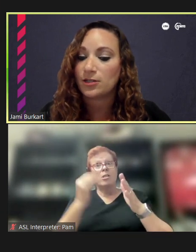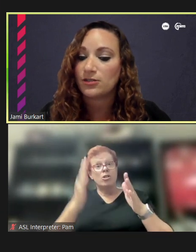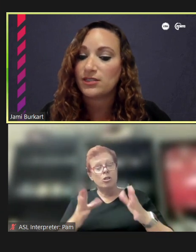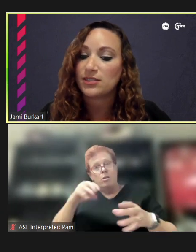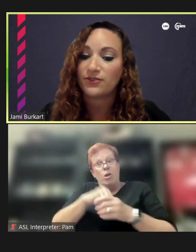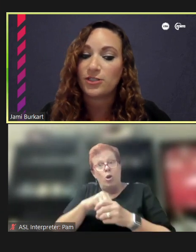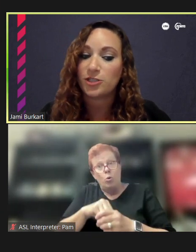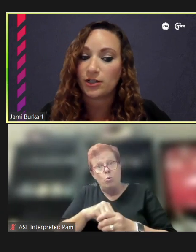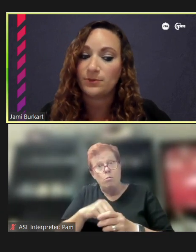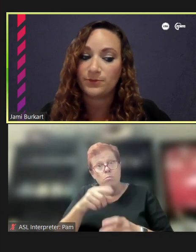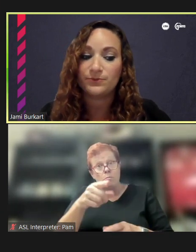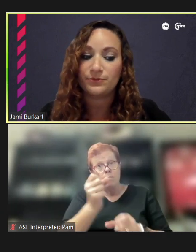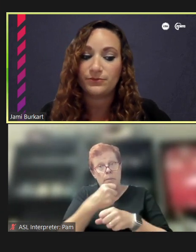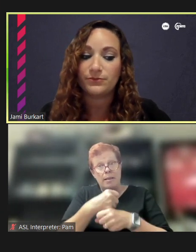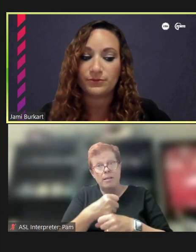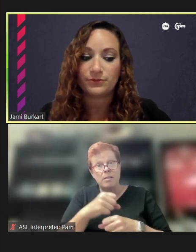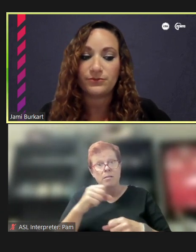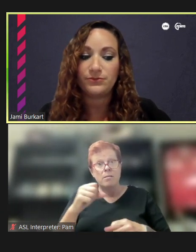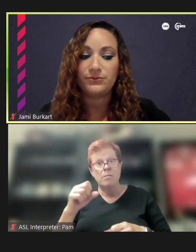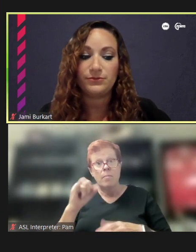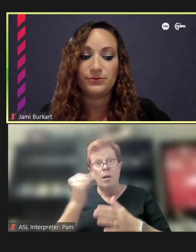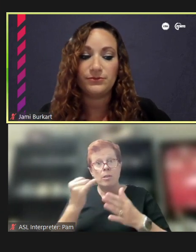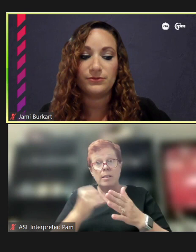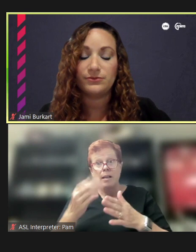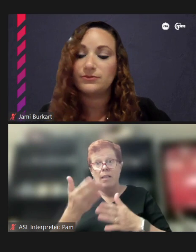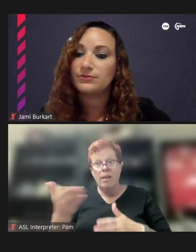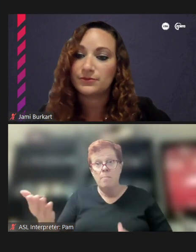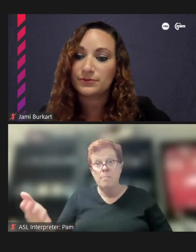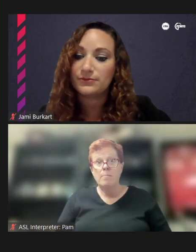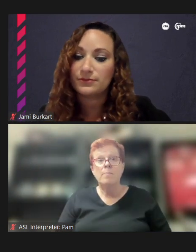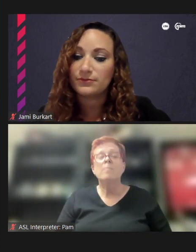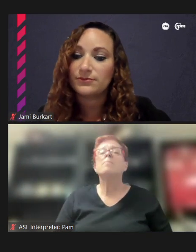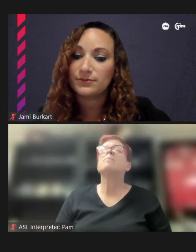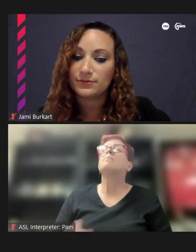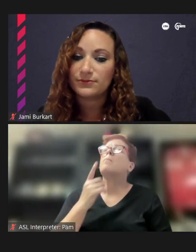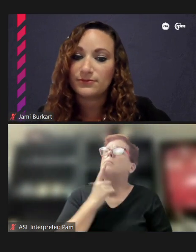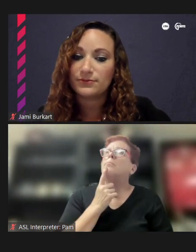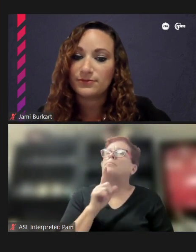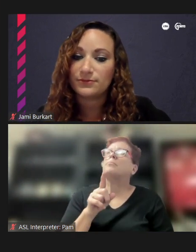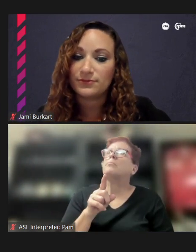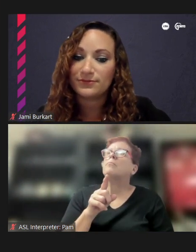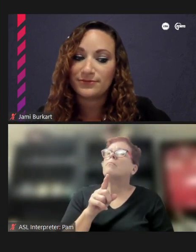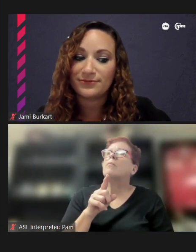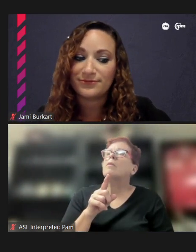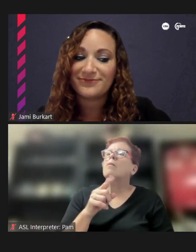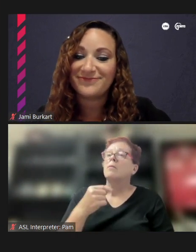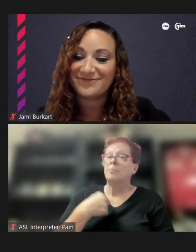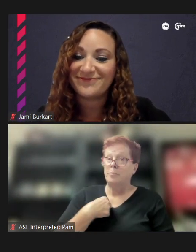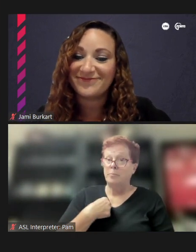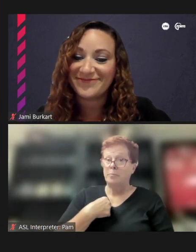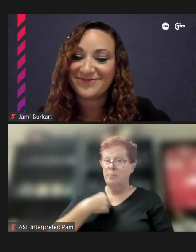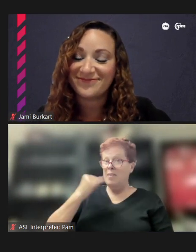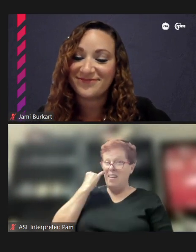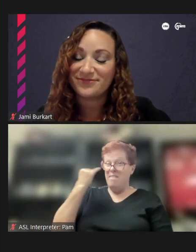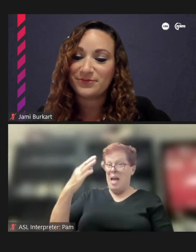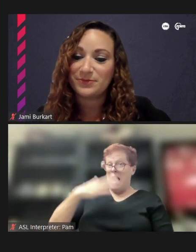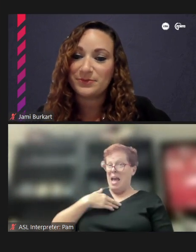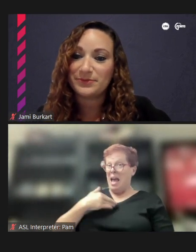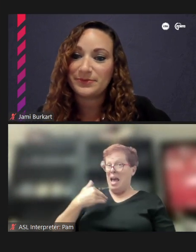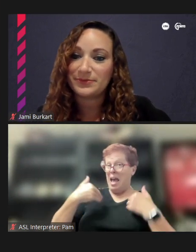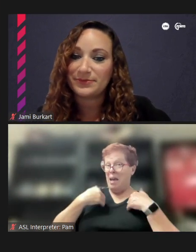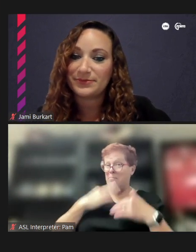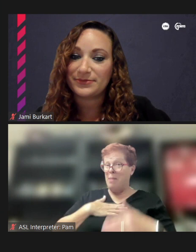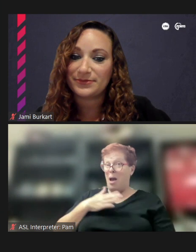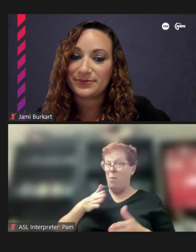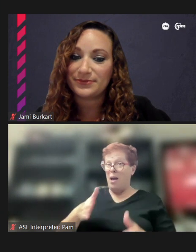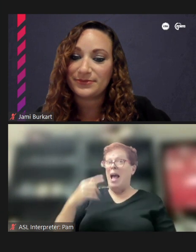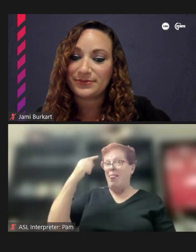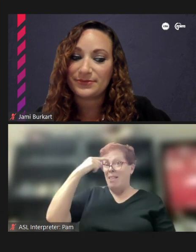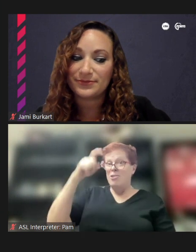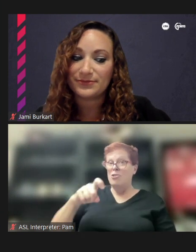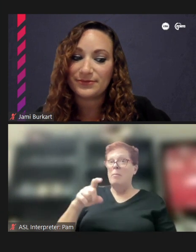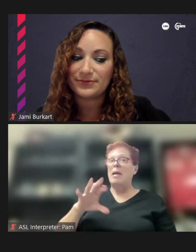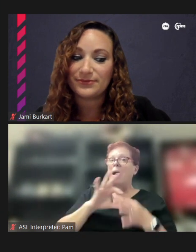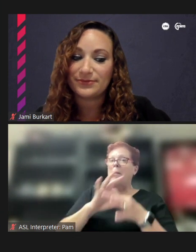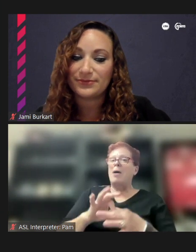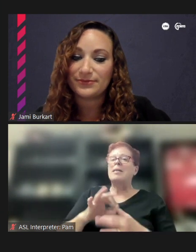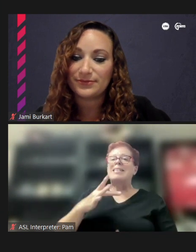this artistic feature? I mean, if I had my way on it, I think it should be about sensory, and I